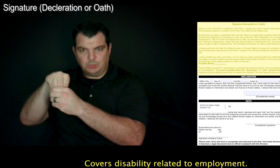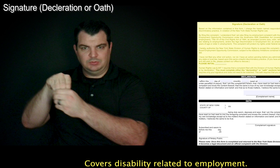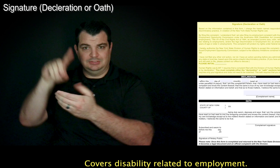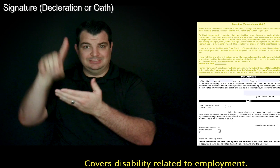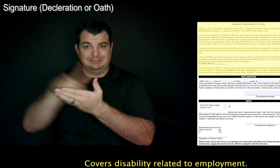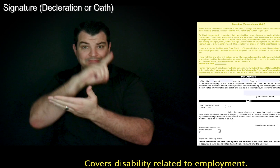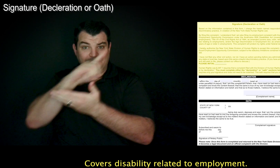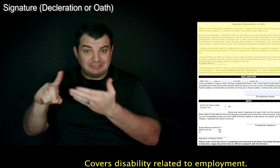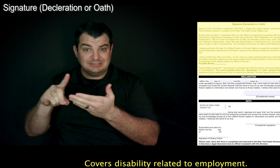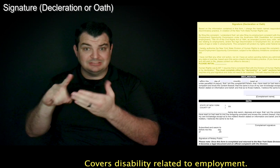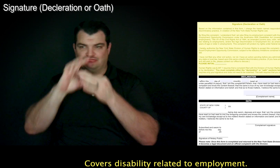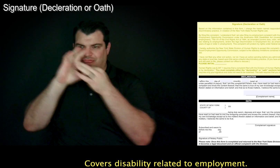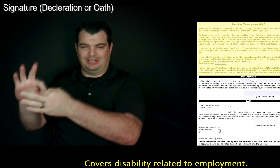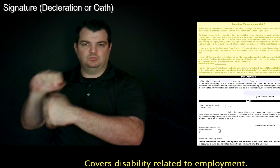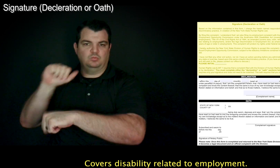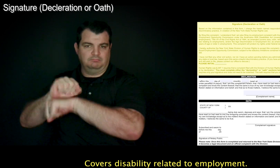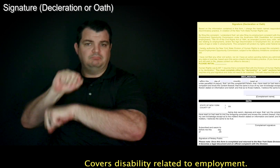Covers disability related to employment.